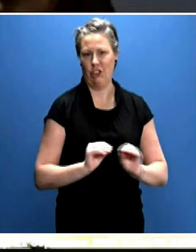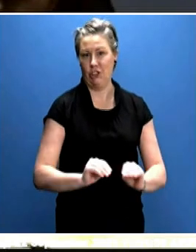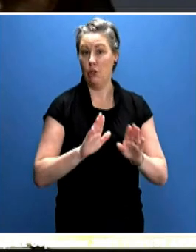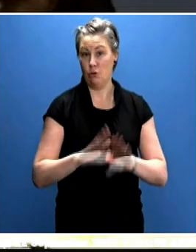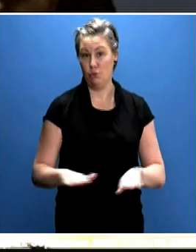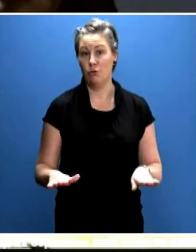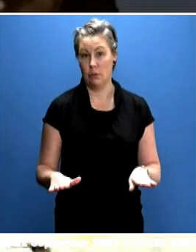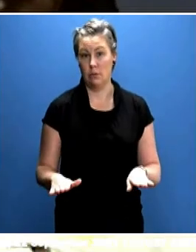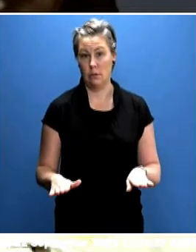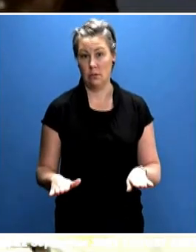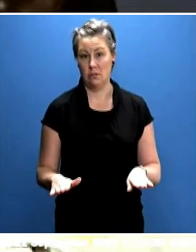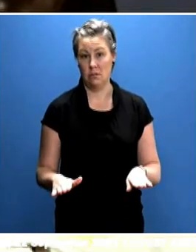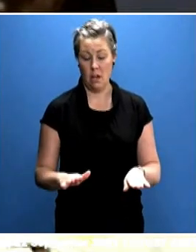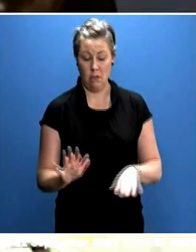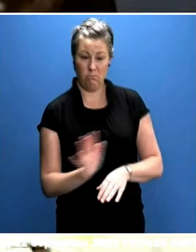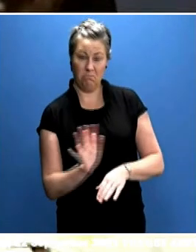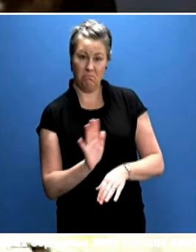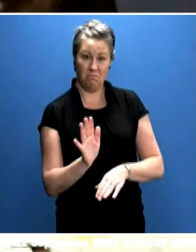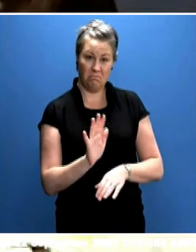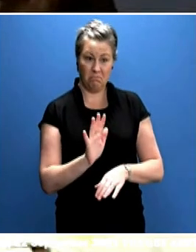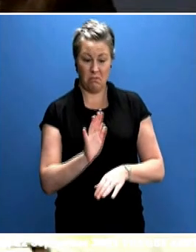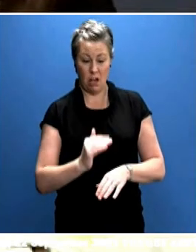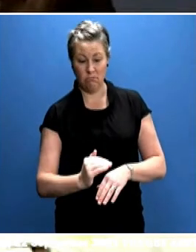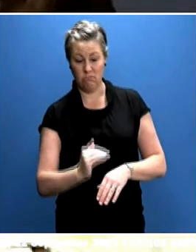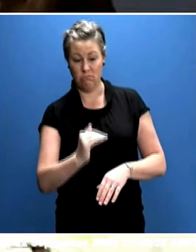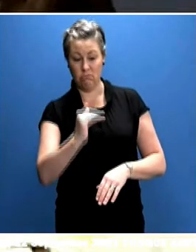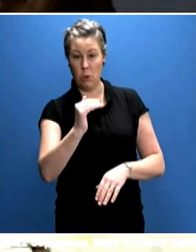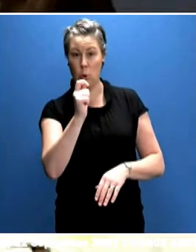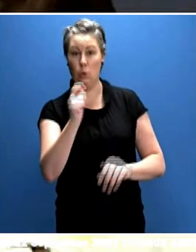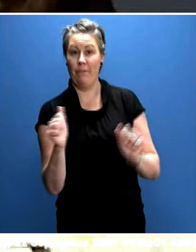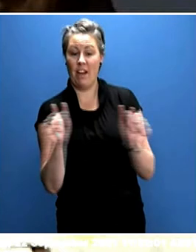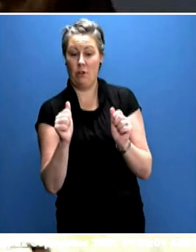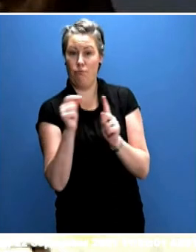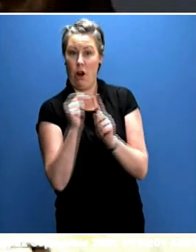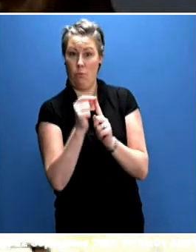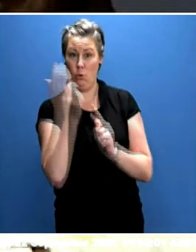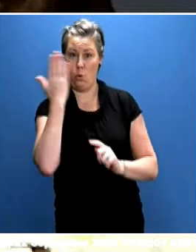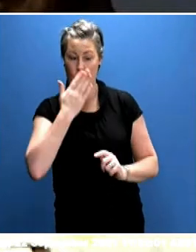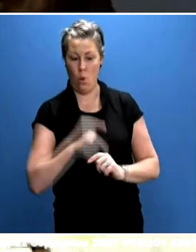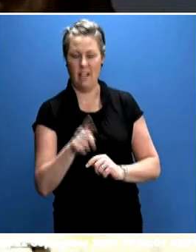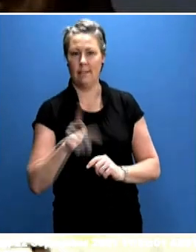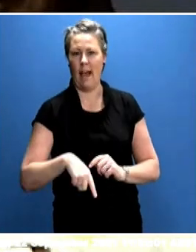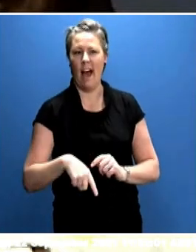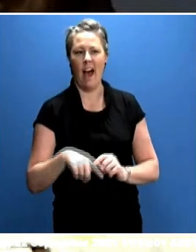By late primary school level, these children are starting to disengage